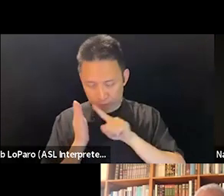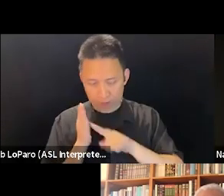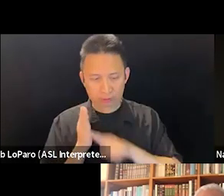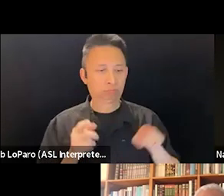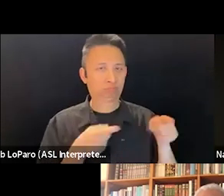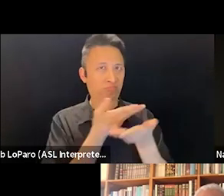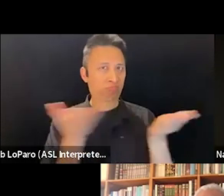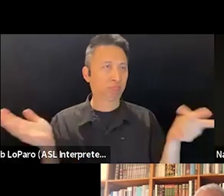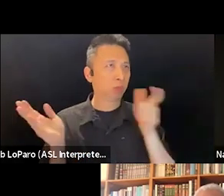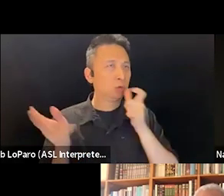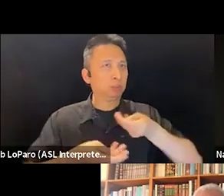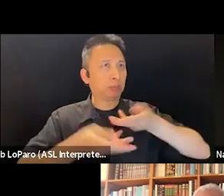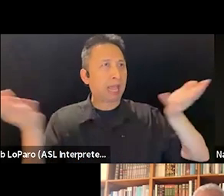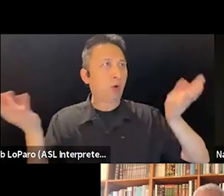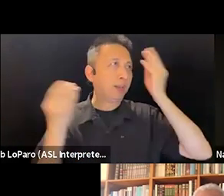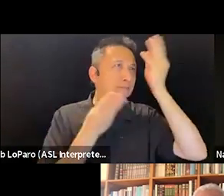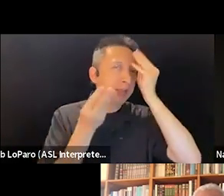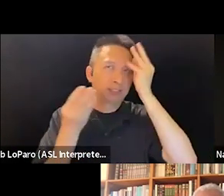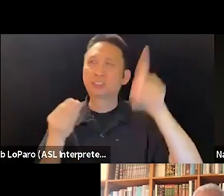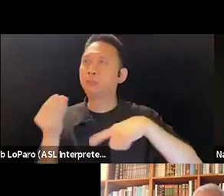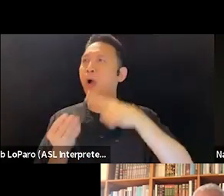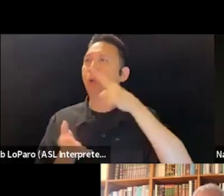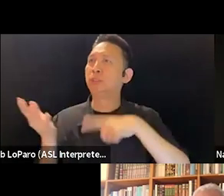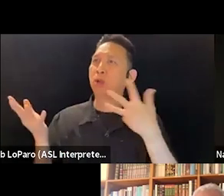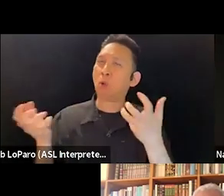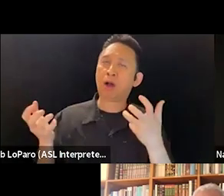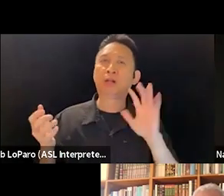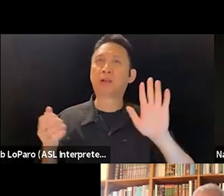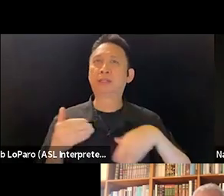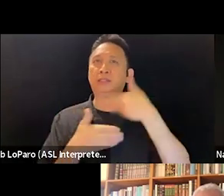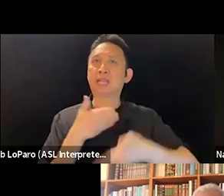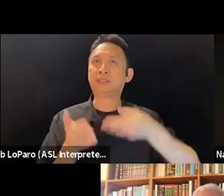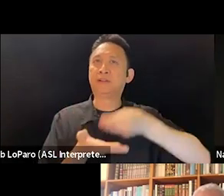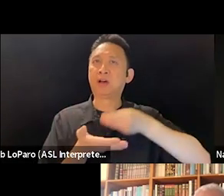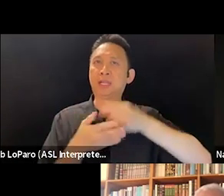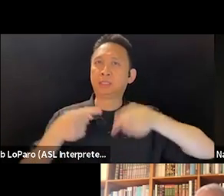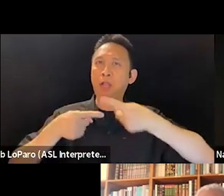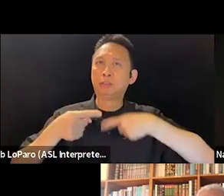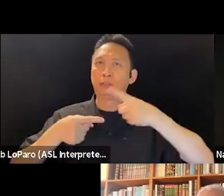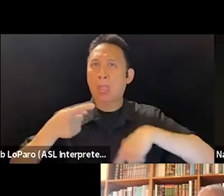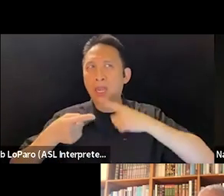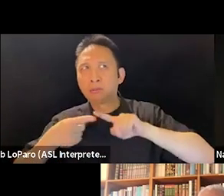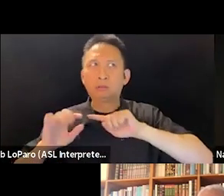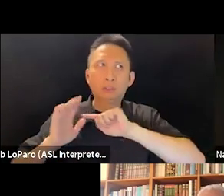about what they're looking for on their next funding cycles? And then who can help you get,